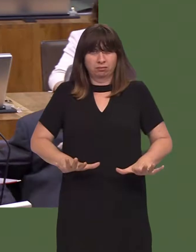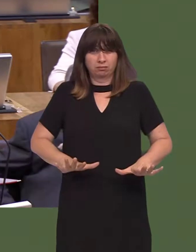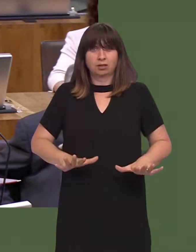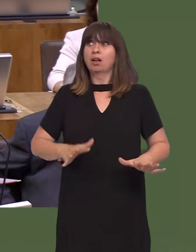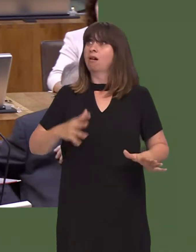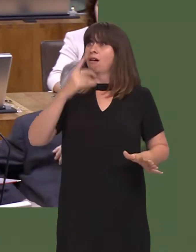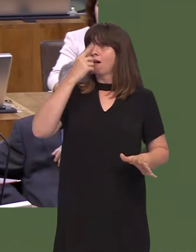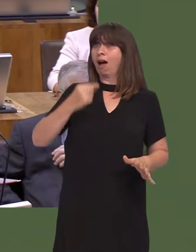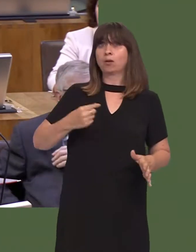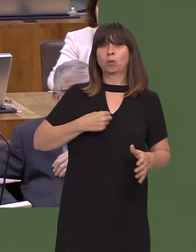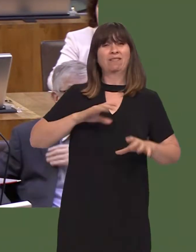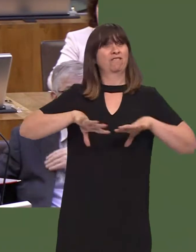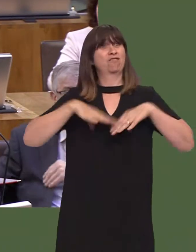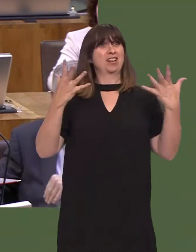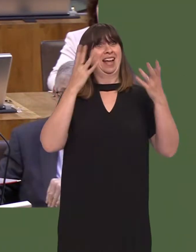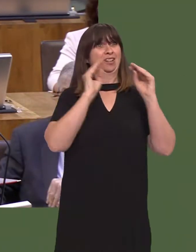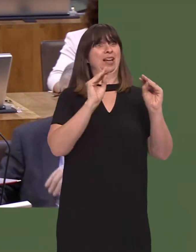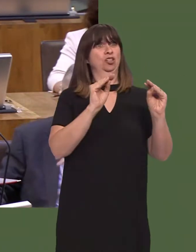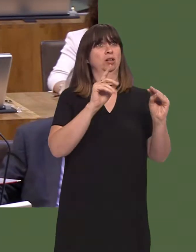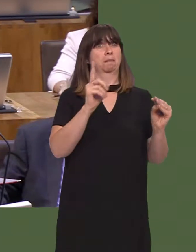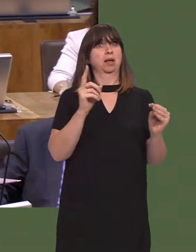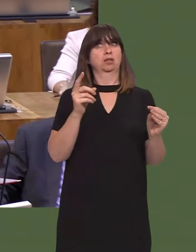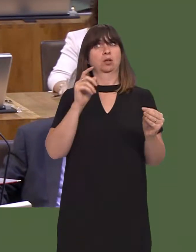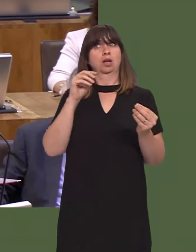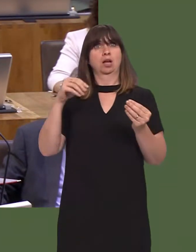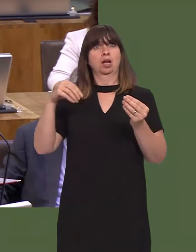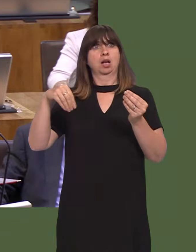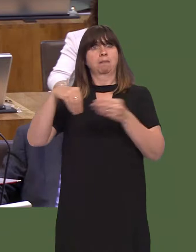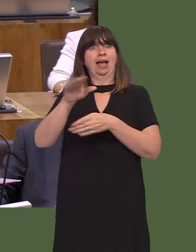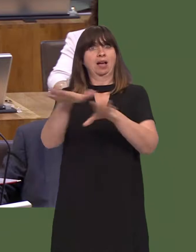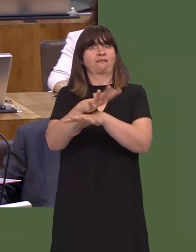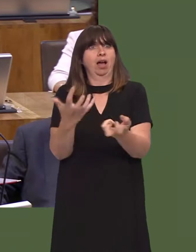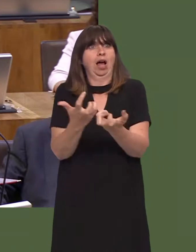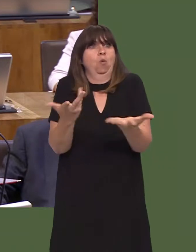that you want to abolish tuition fees and then not say where the money is coming from.